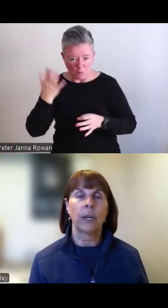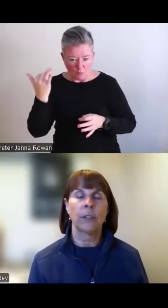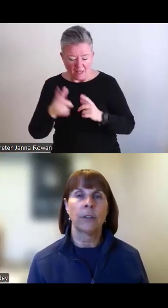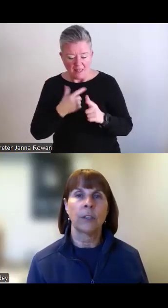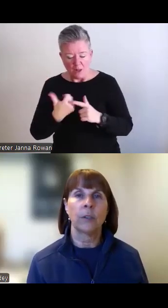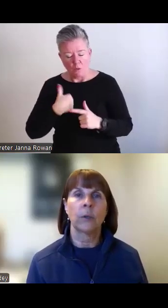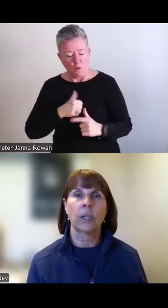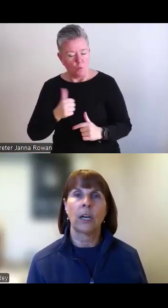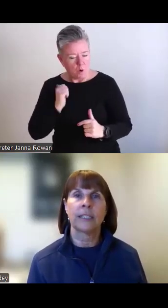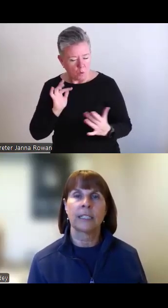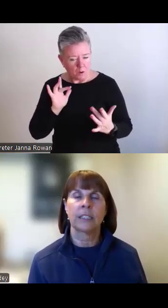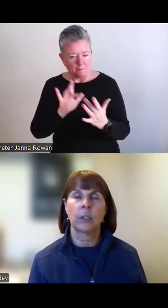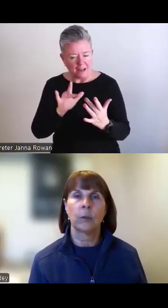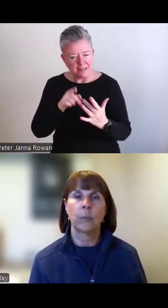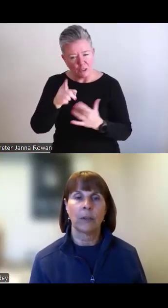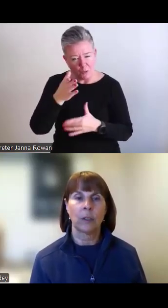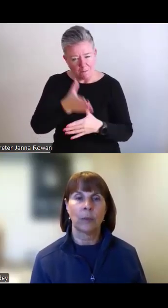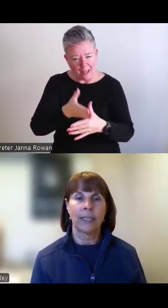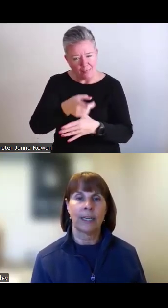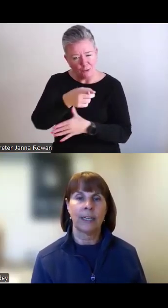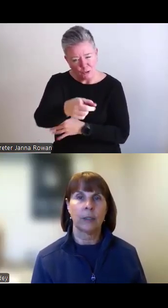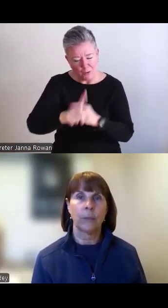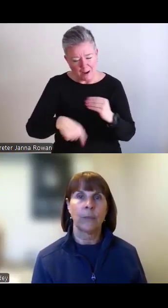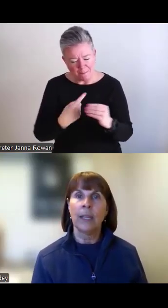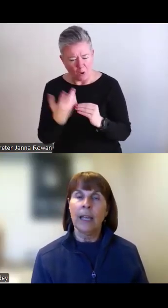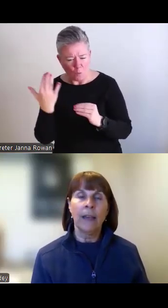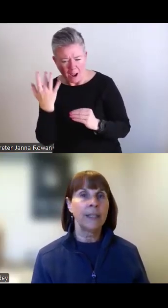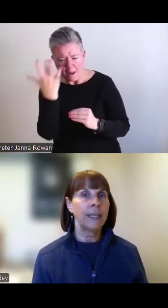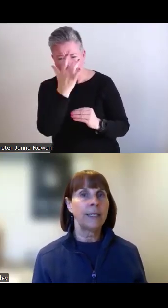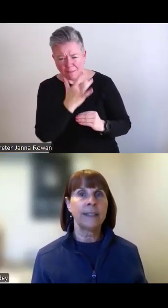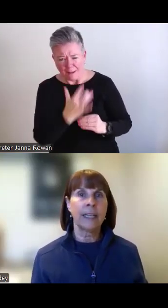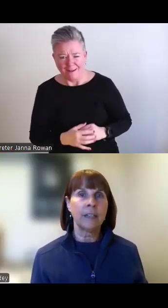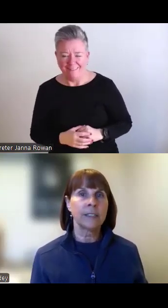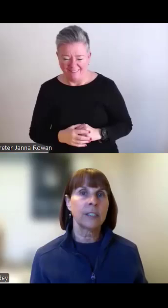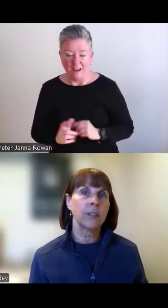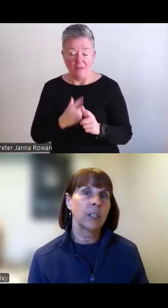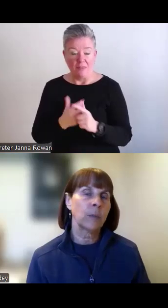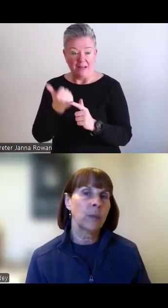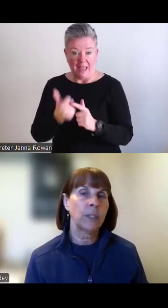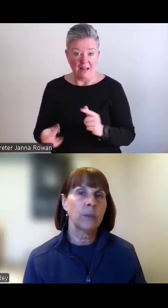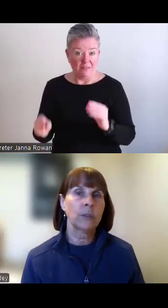be bothering you or contacting you about the blank item. And then anything else that you think might